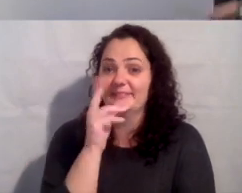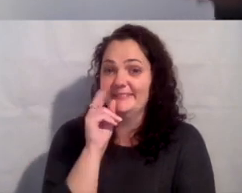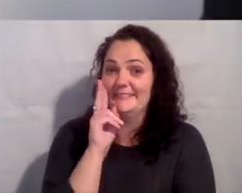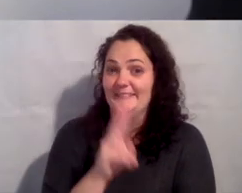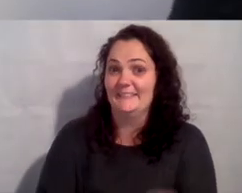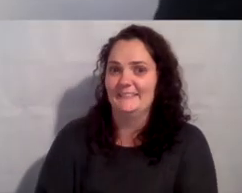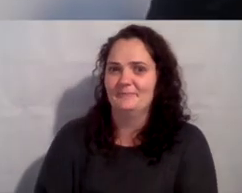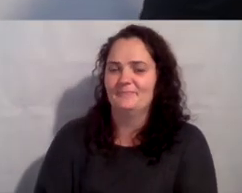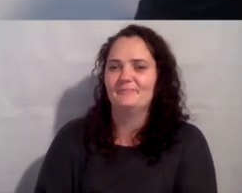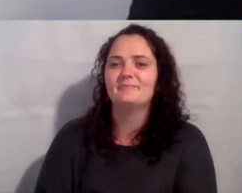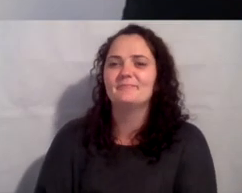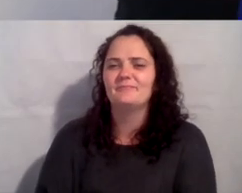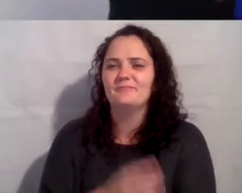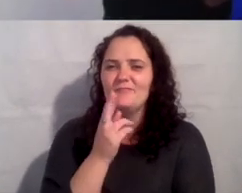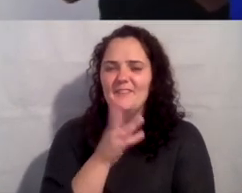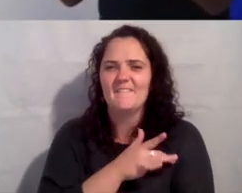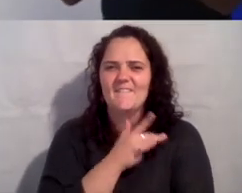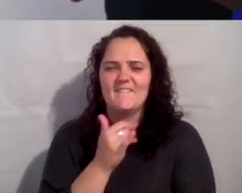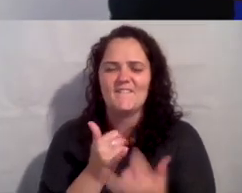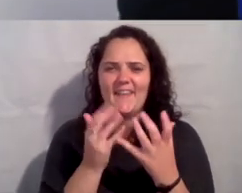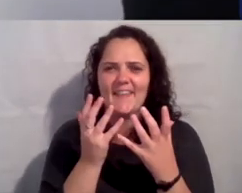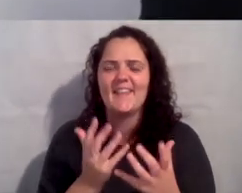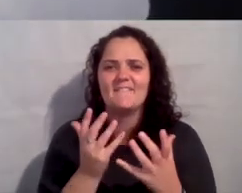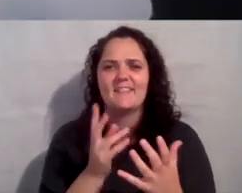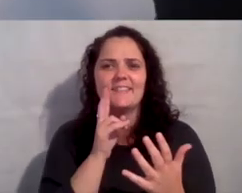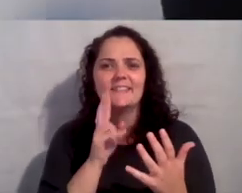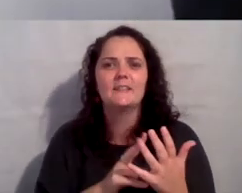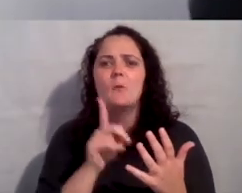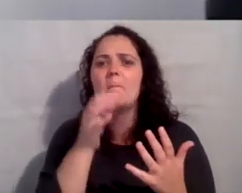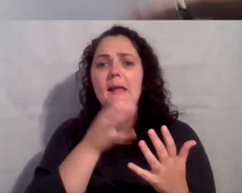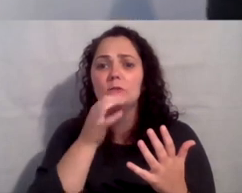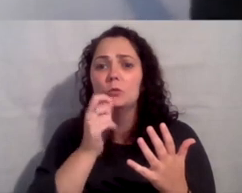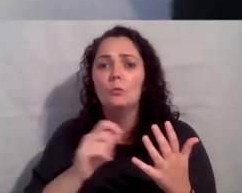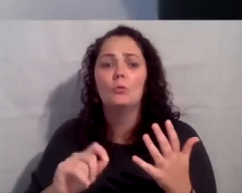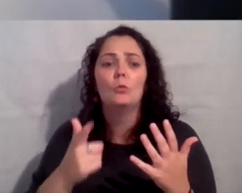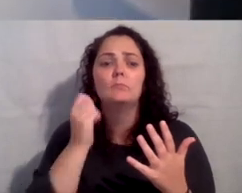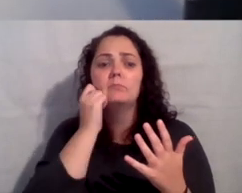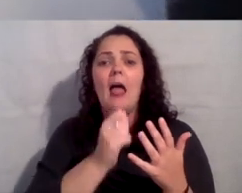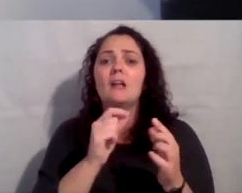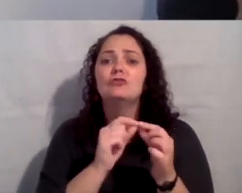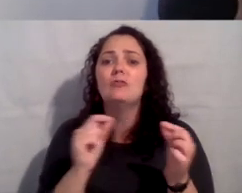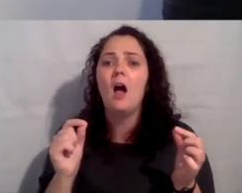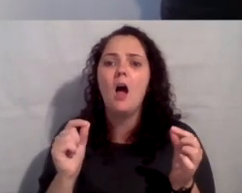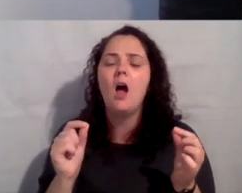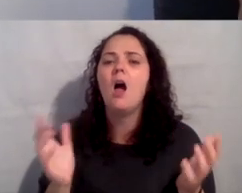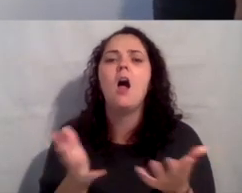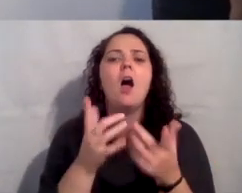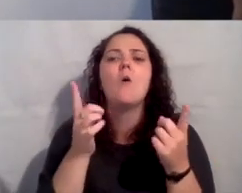hopefully you should be getting a really nice dense drawing whether you're working in pencil or whether you're working in charcoal, whether you're working in pen, whatever